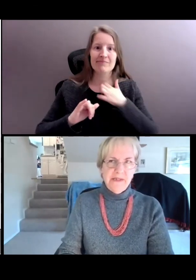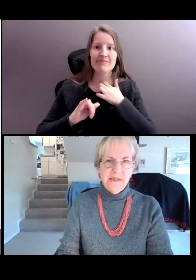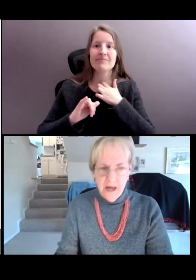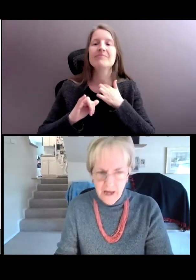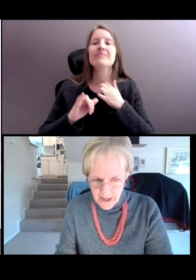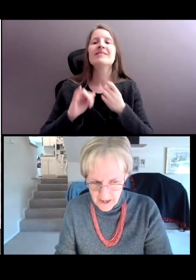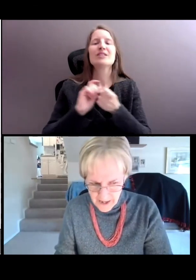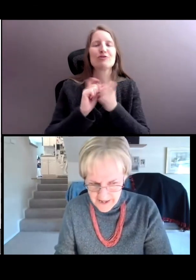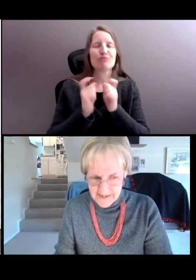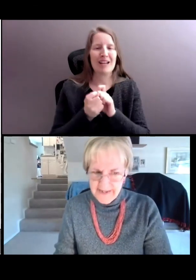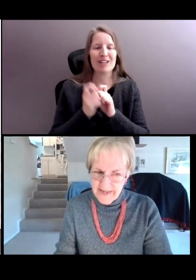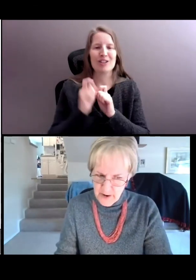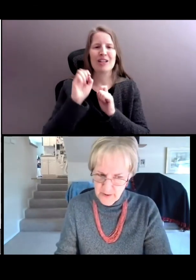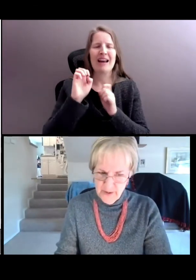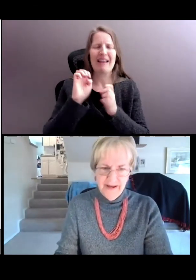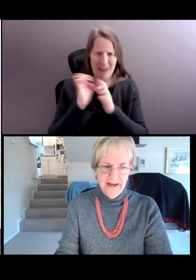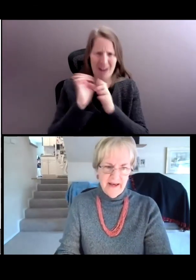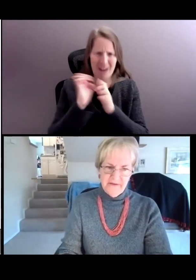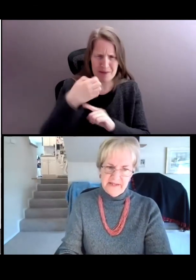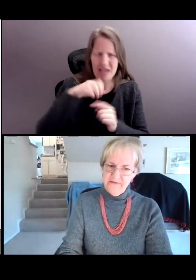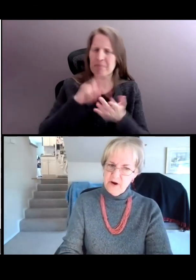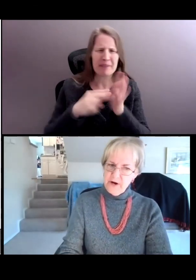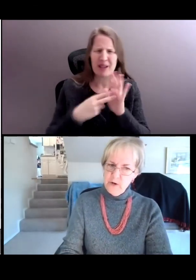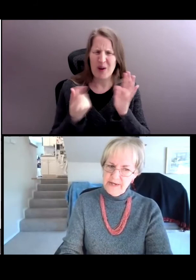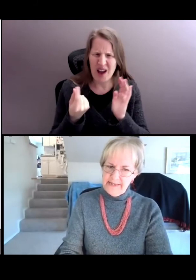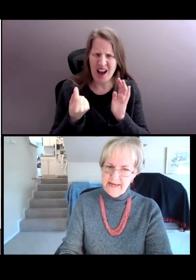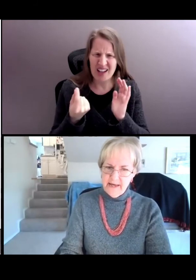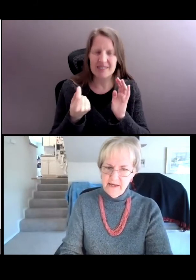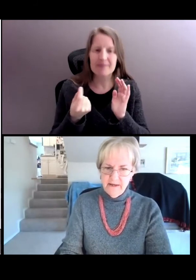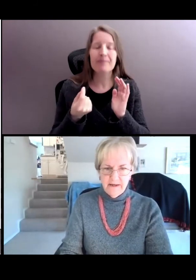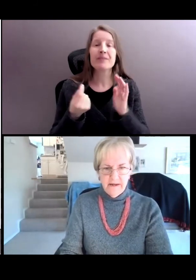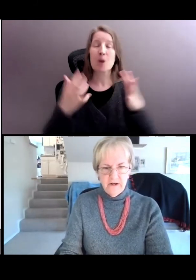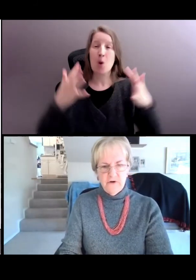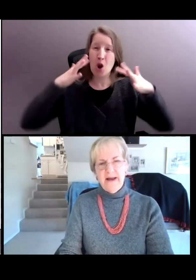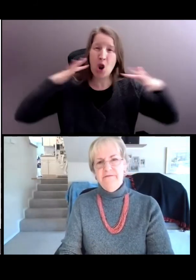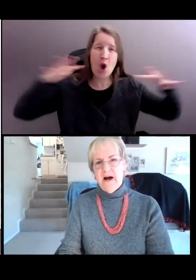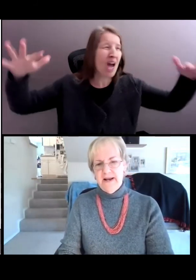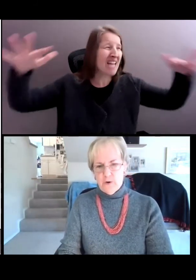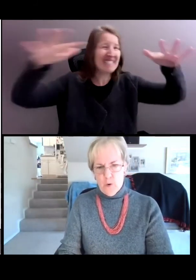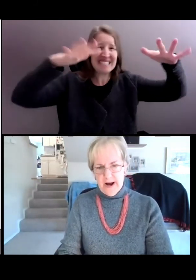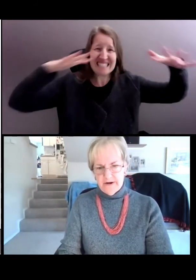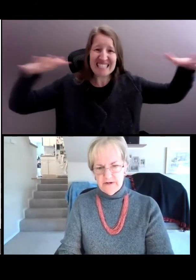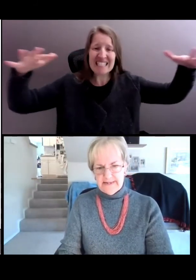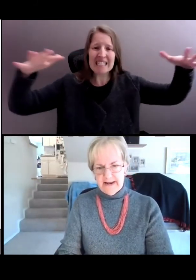So if it's very noisy, try to find a quieter setting